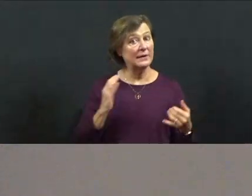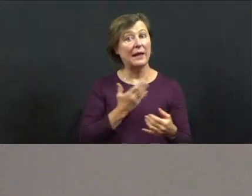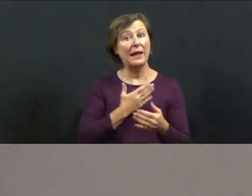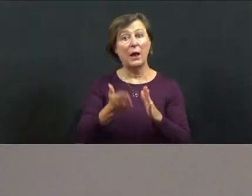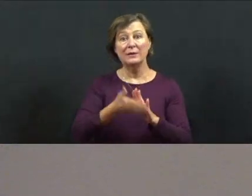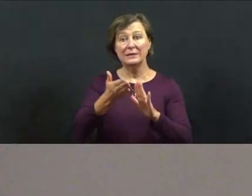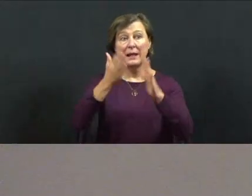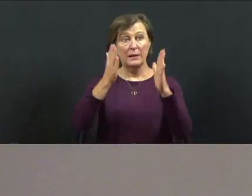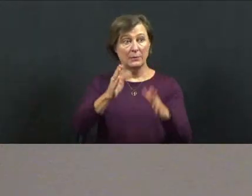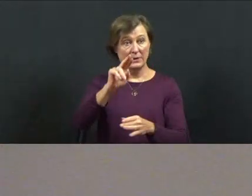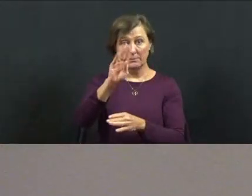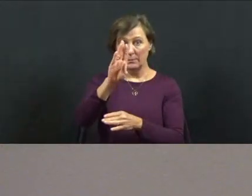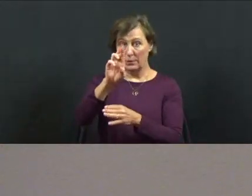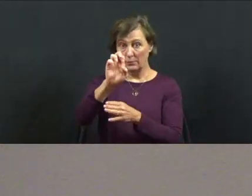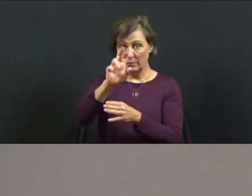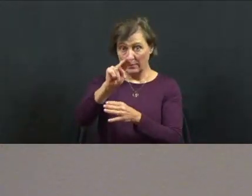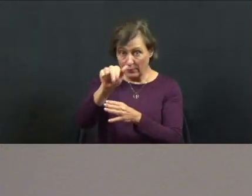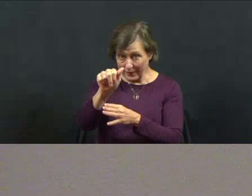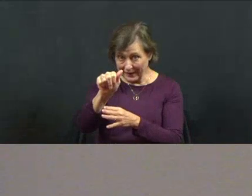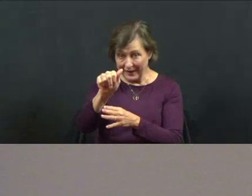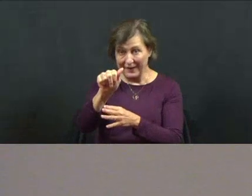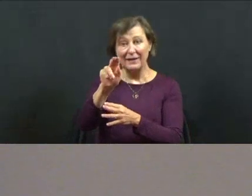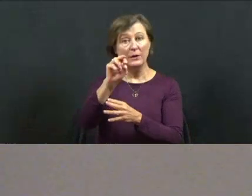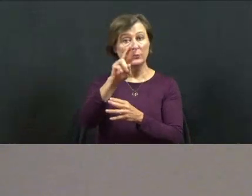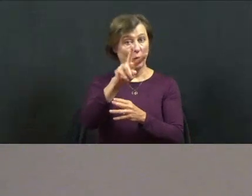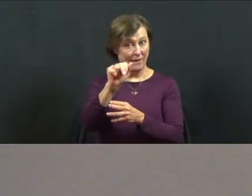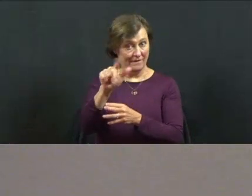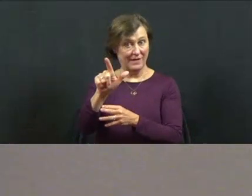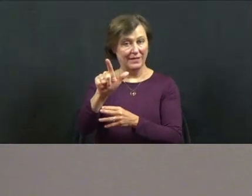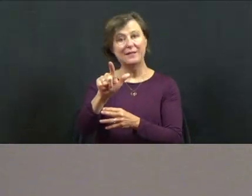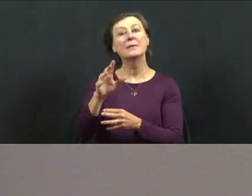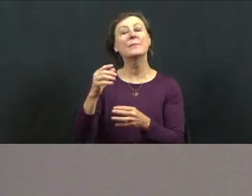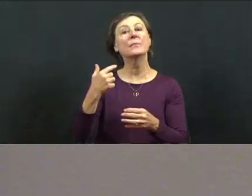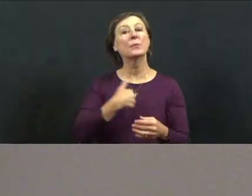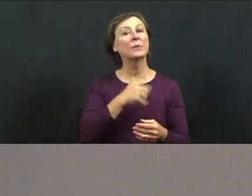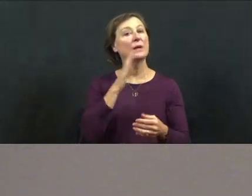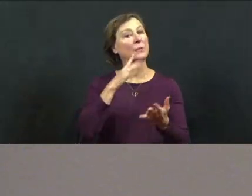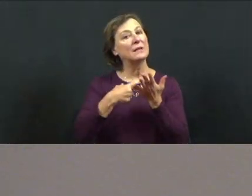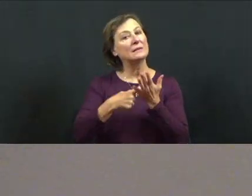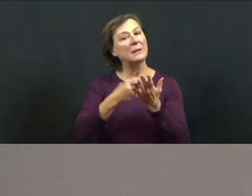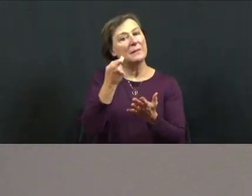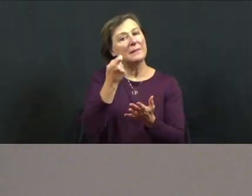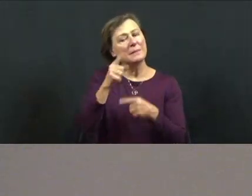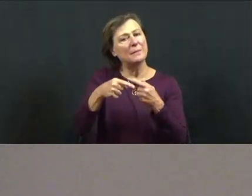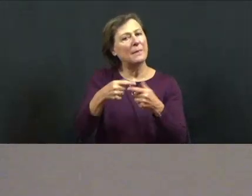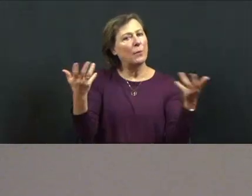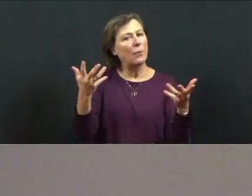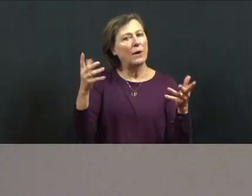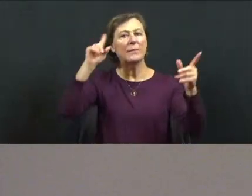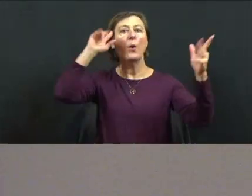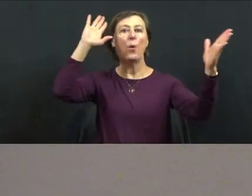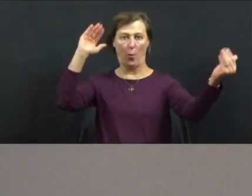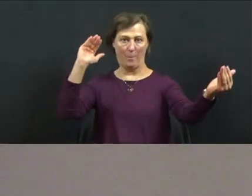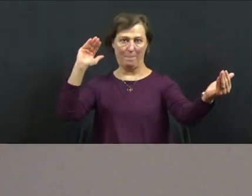Brenna Norval, and we're going to talk today a little bit about hope.